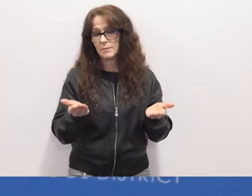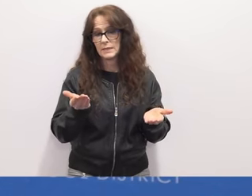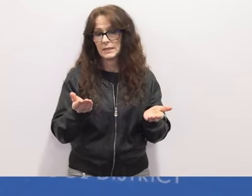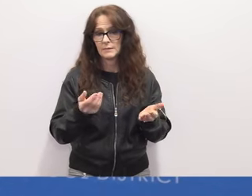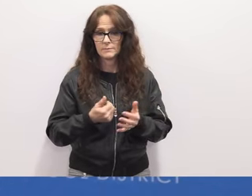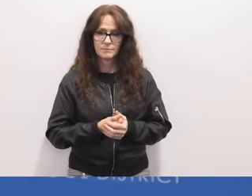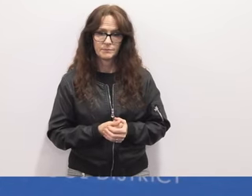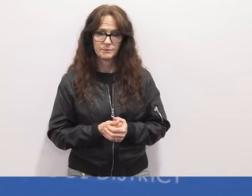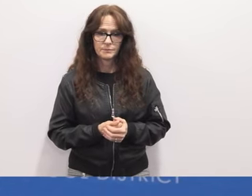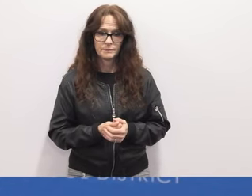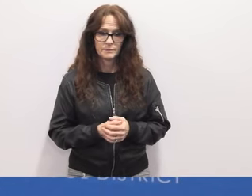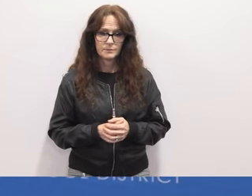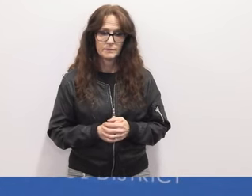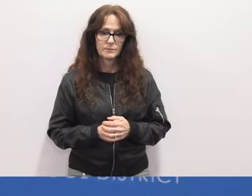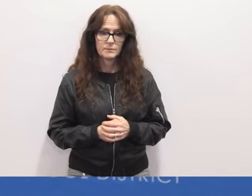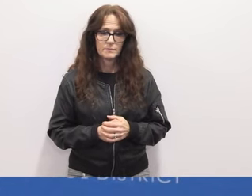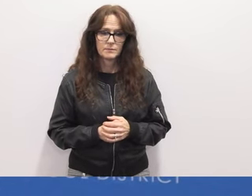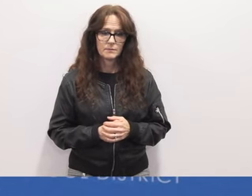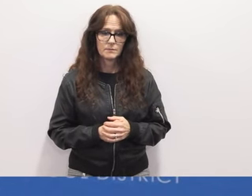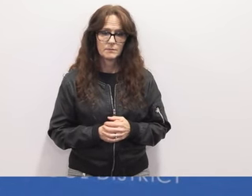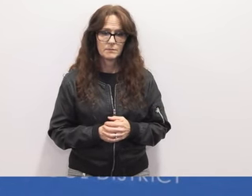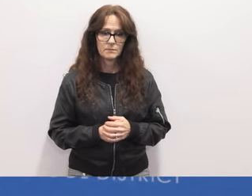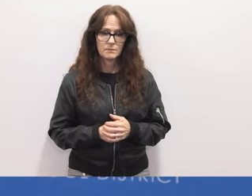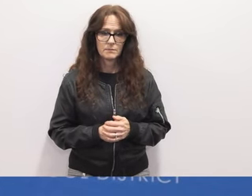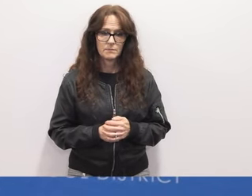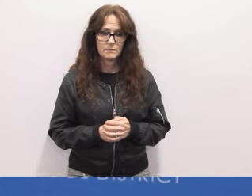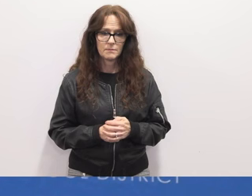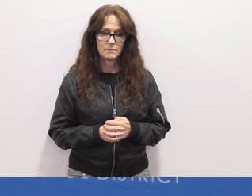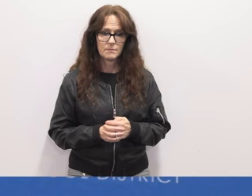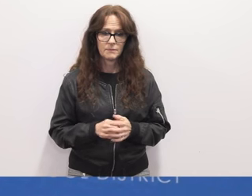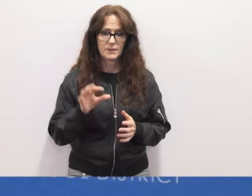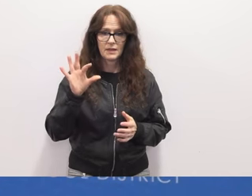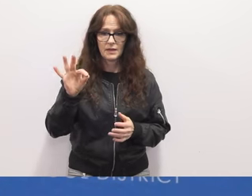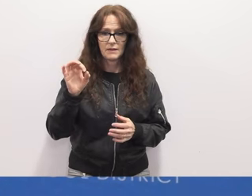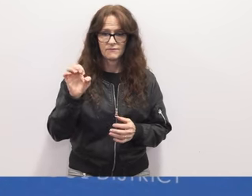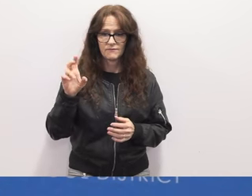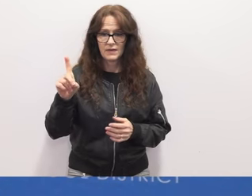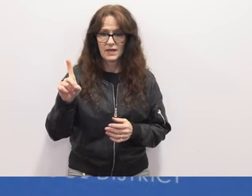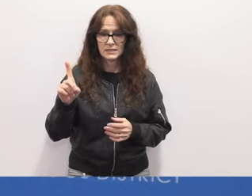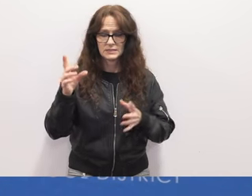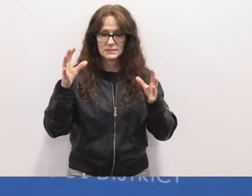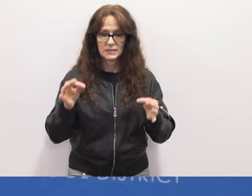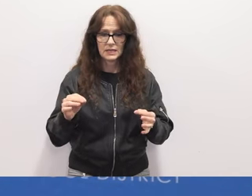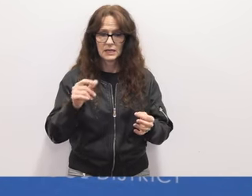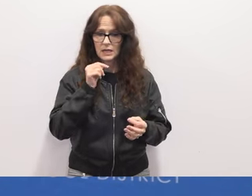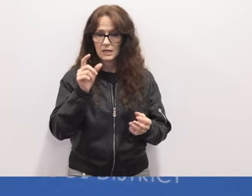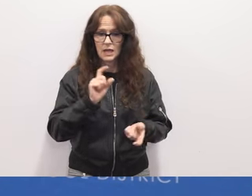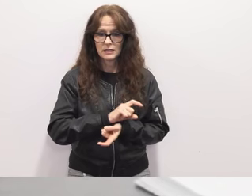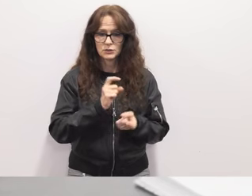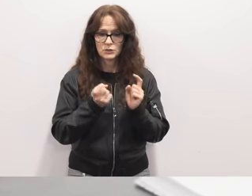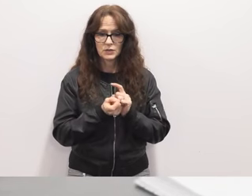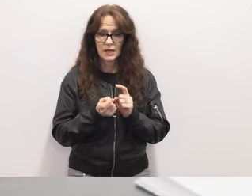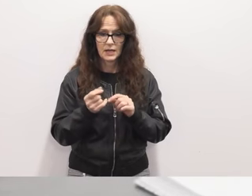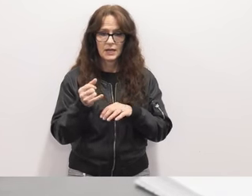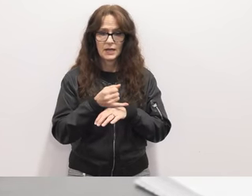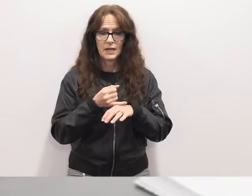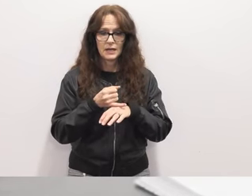The Fed just decided today not to change interest rates, but to keep it open till the end of the year